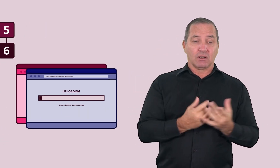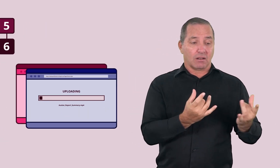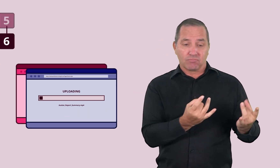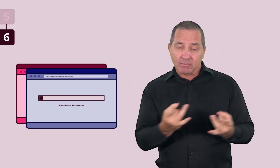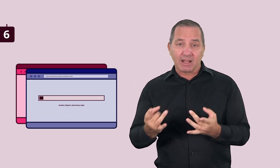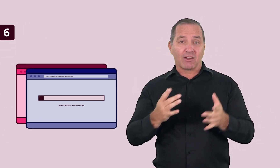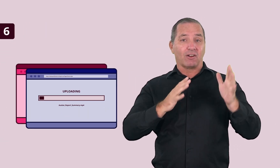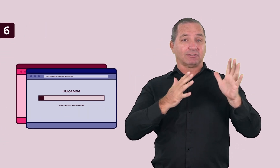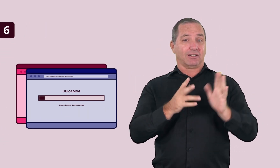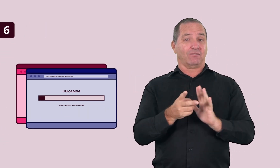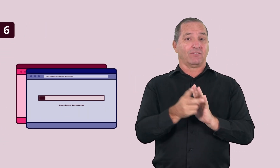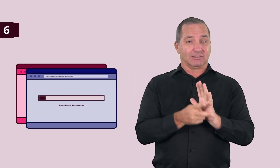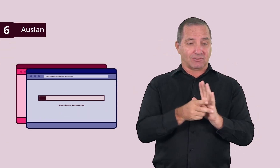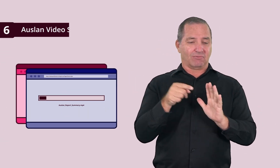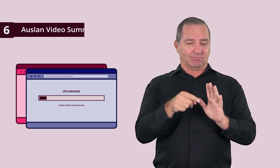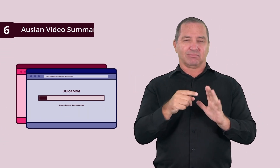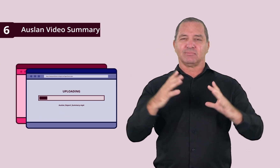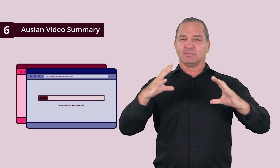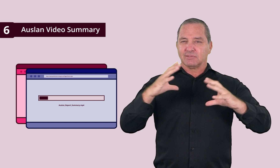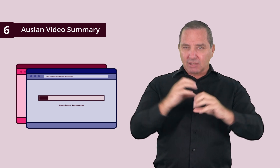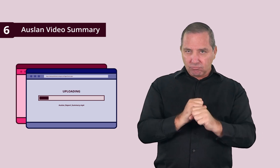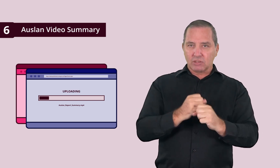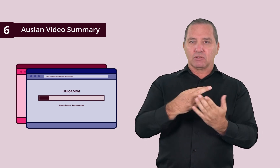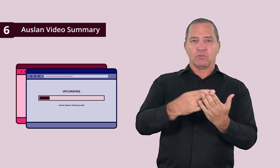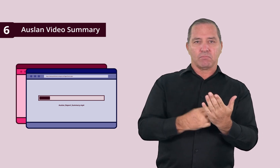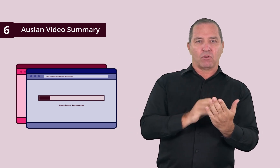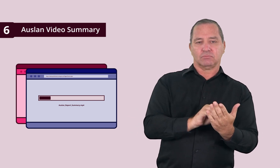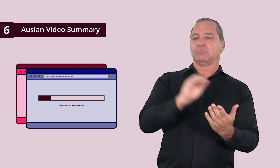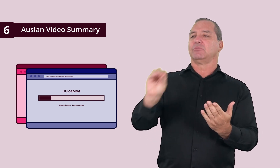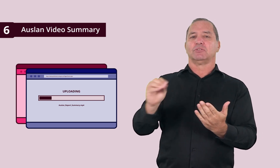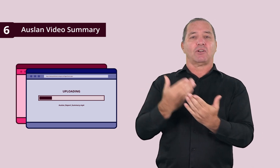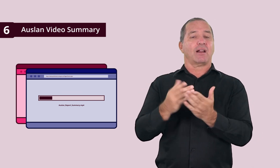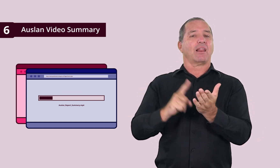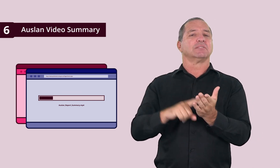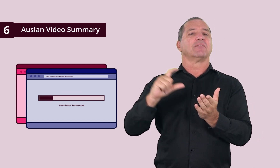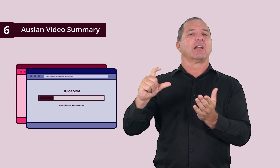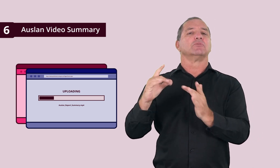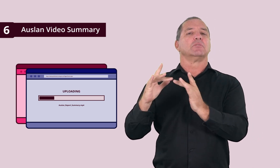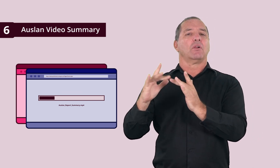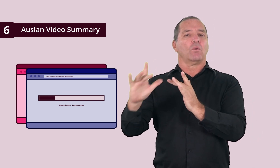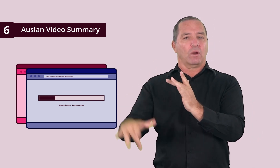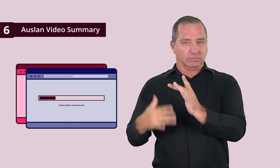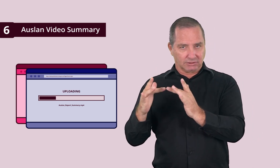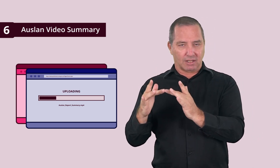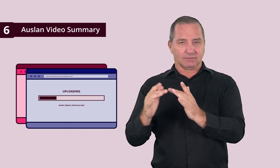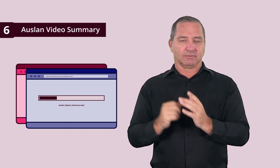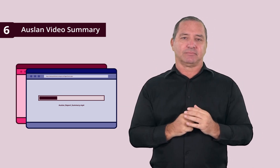preparing an Auslan video which summarises the report and placing it on the Legislative Council website